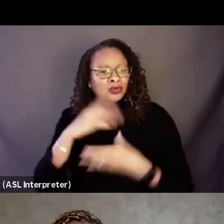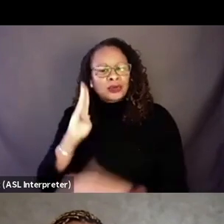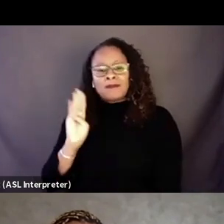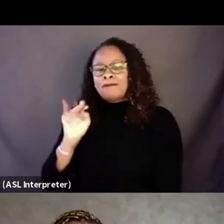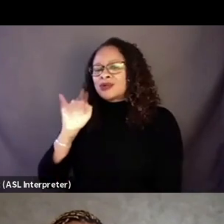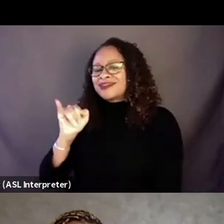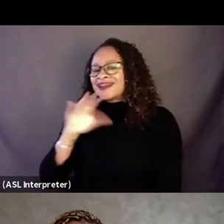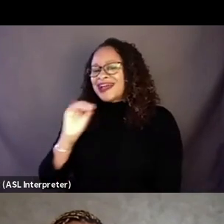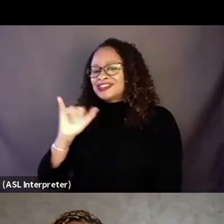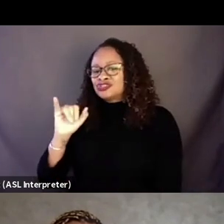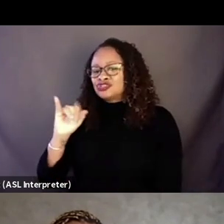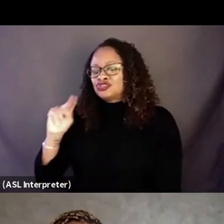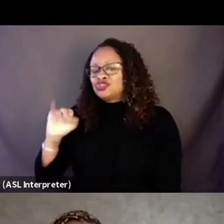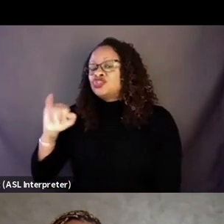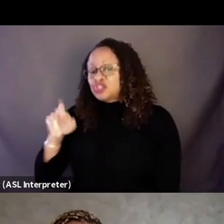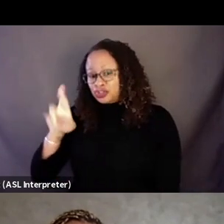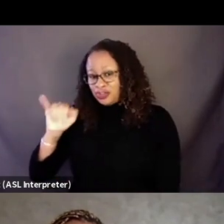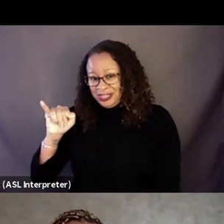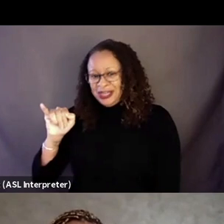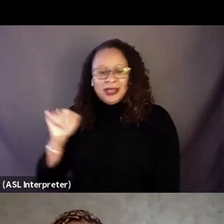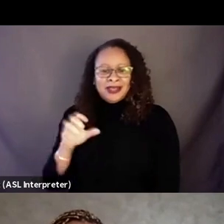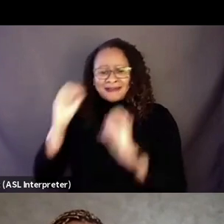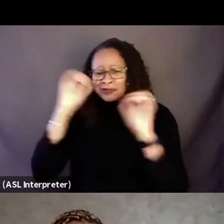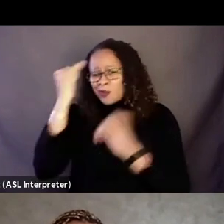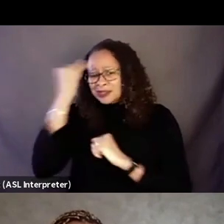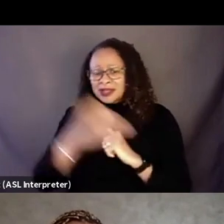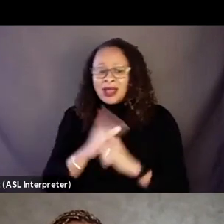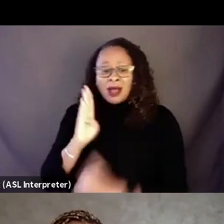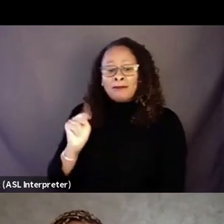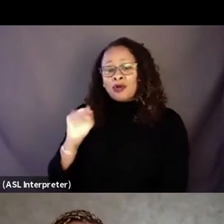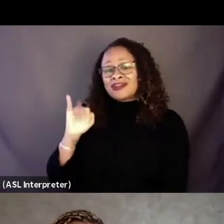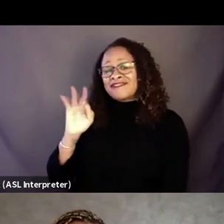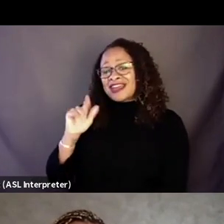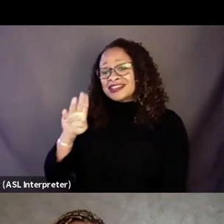'cause they had no idea like Boniface of course knew what I was filming when I was with him,